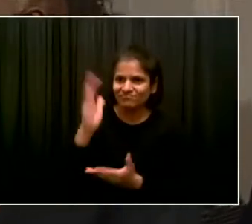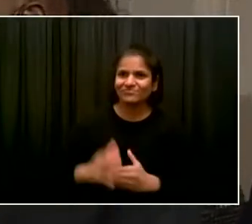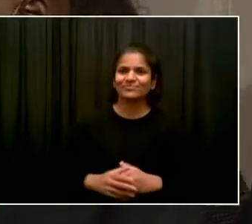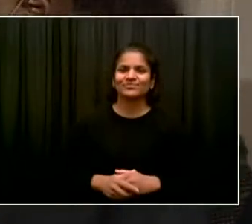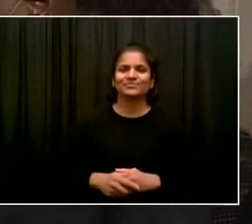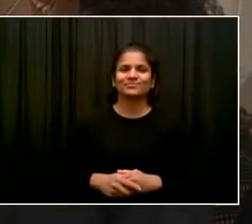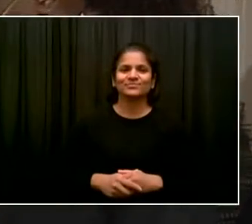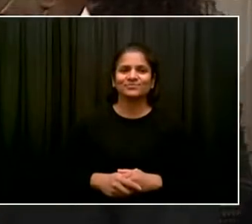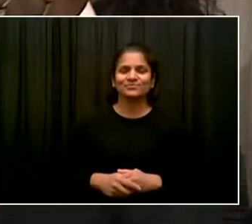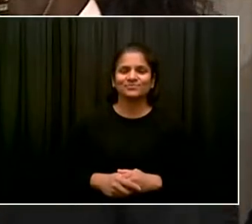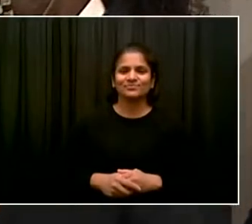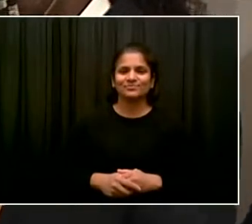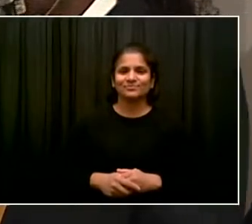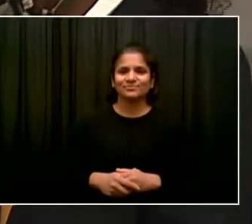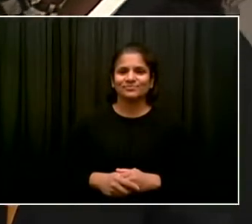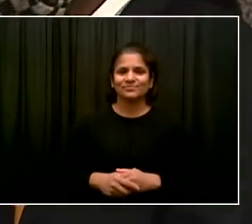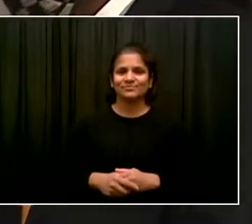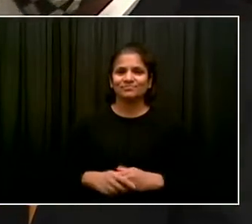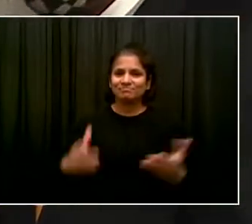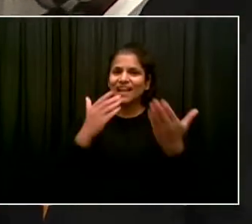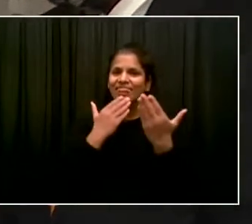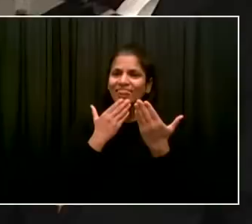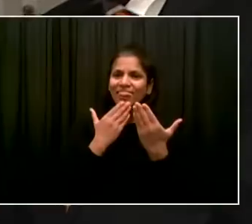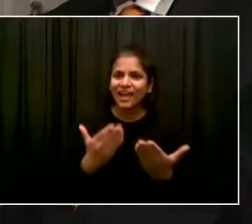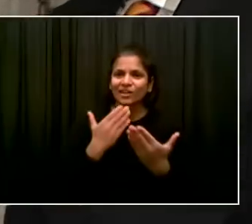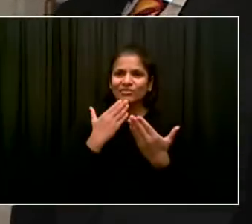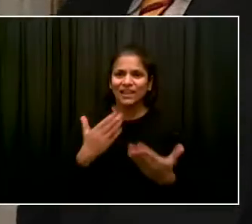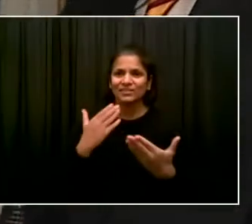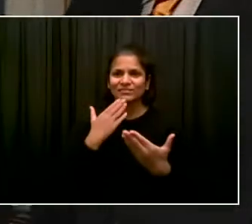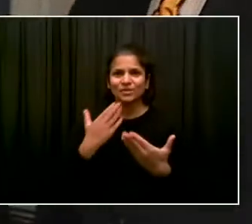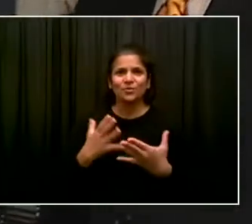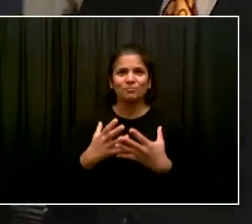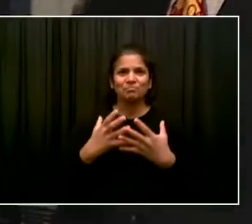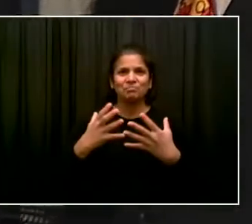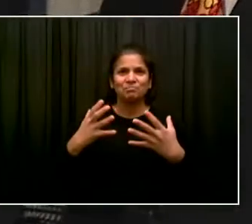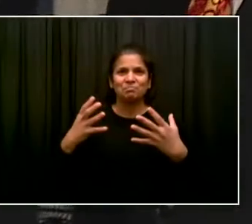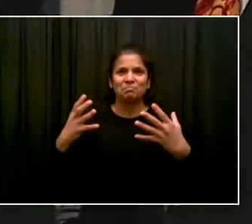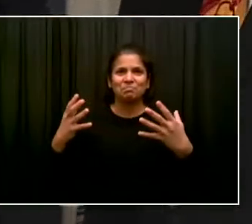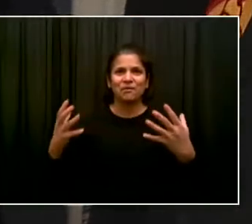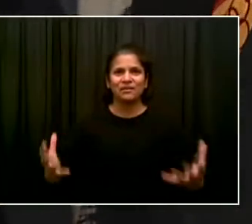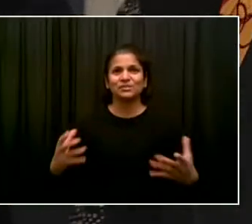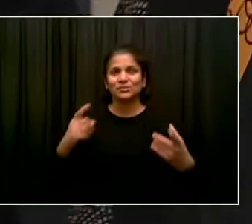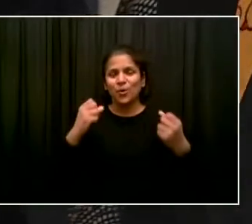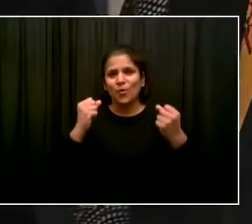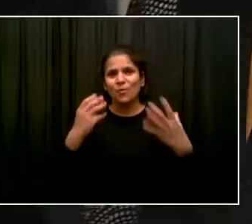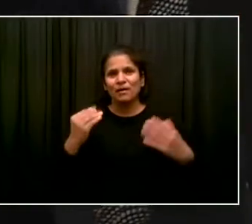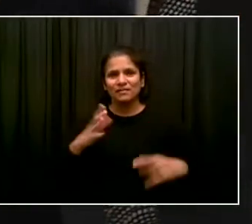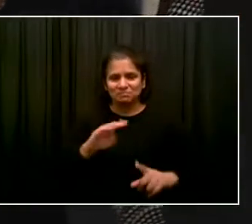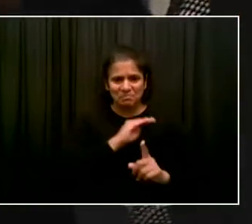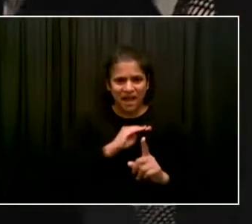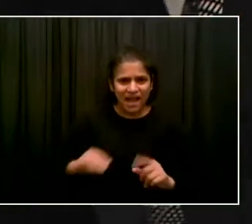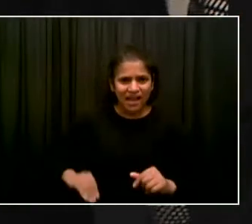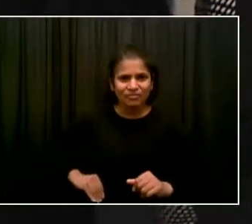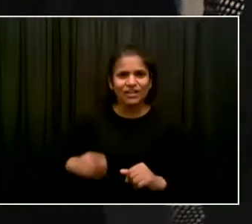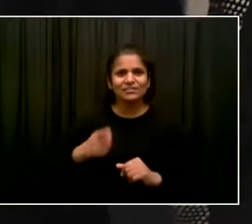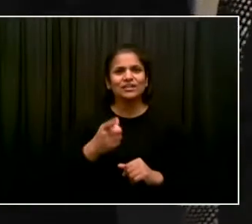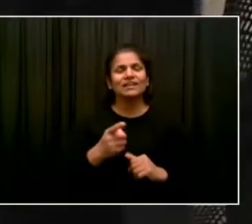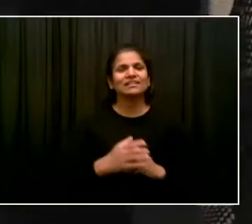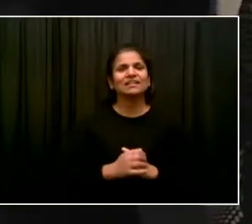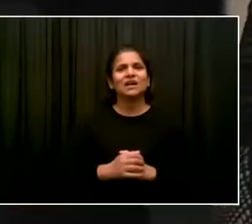THE FLOOR IS